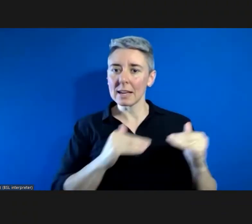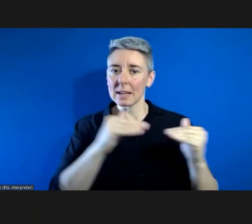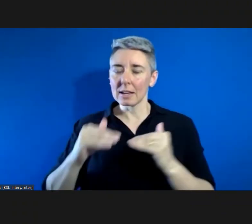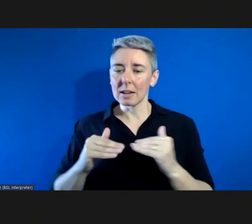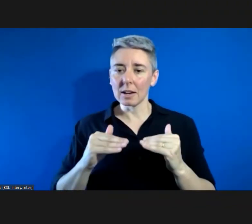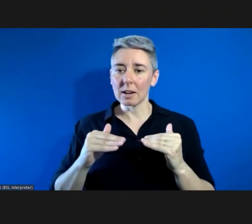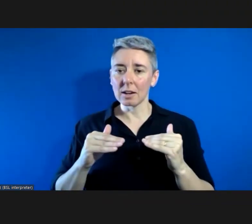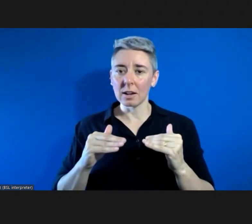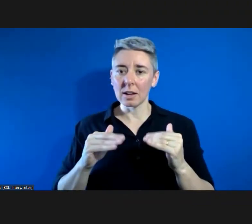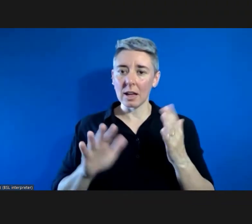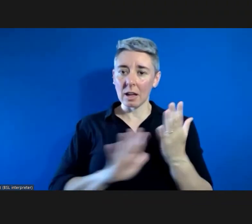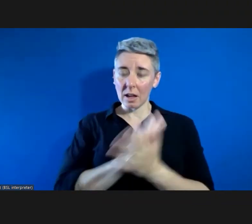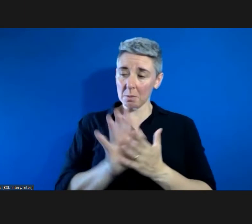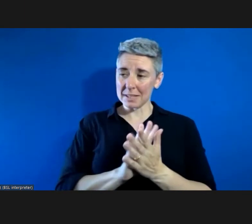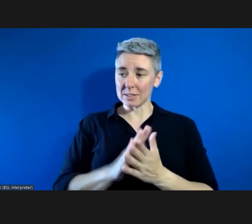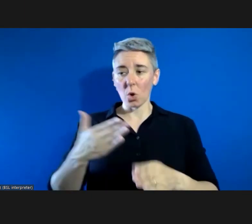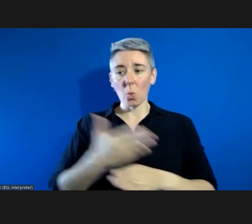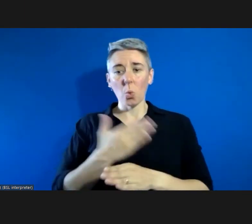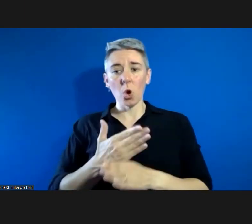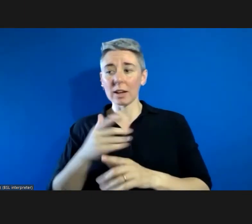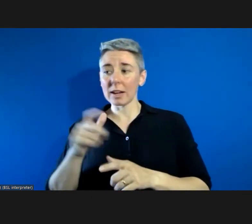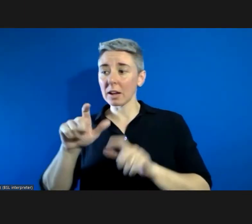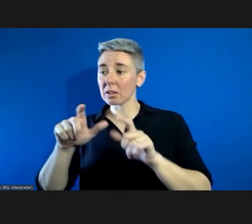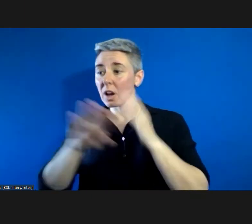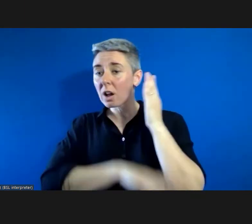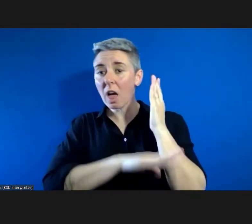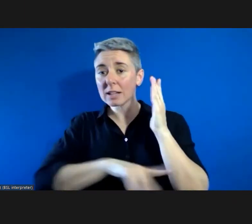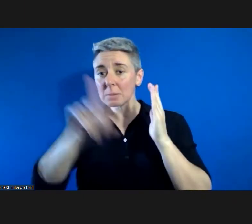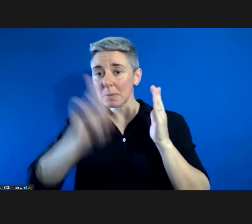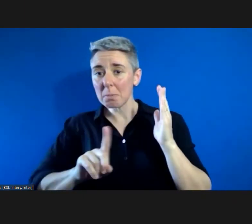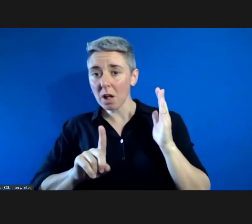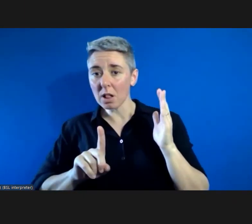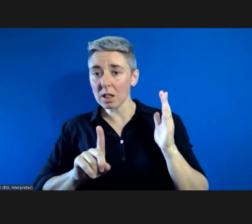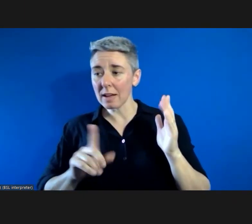are not allowed to be who they really are. "Come along and study just don't come as yourselves".